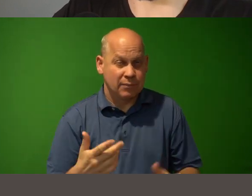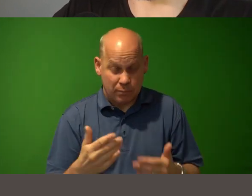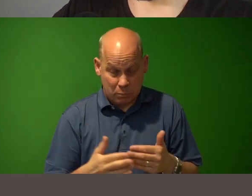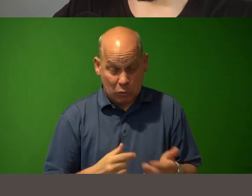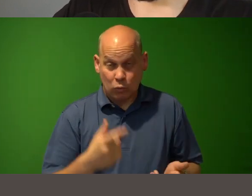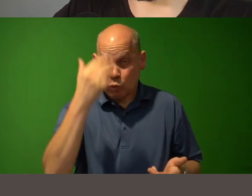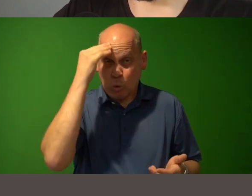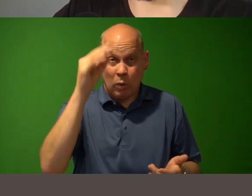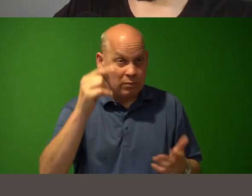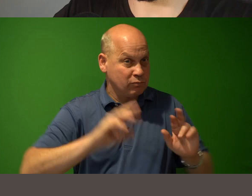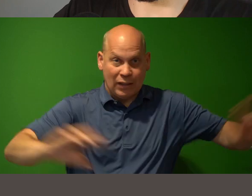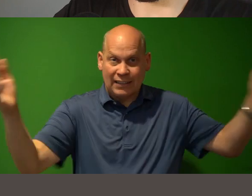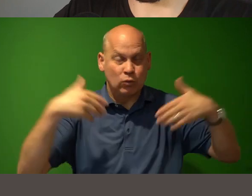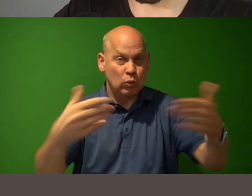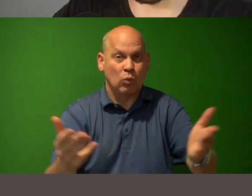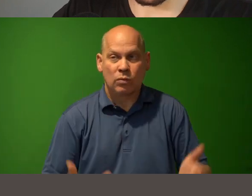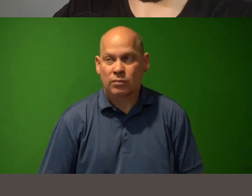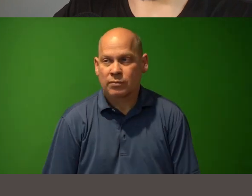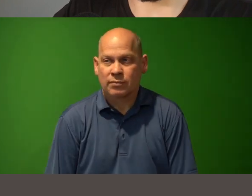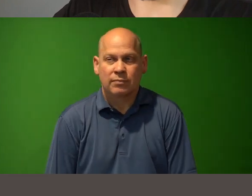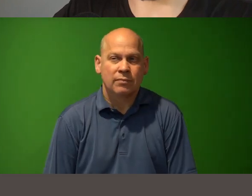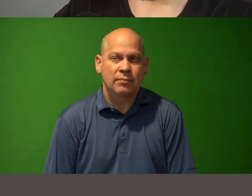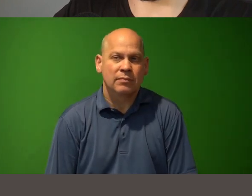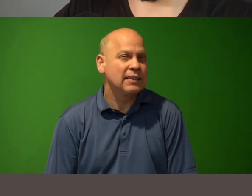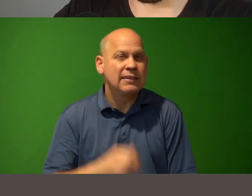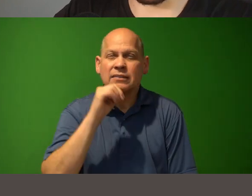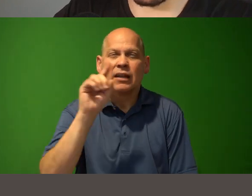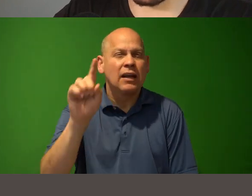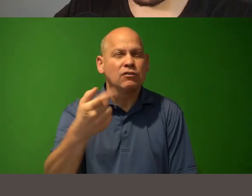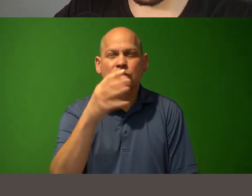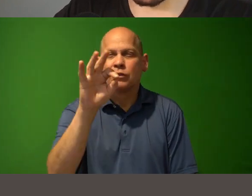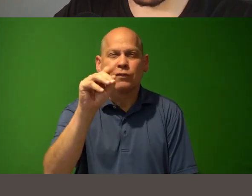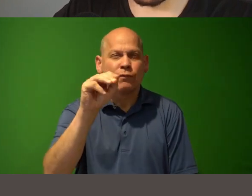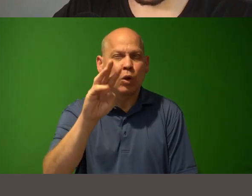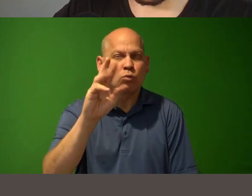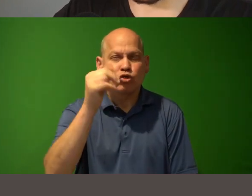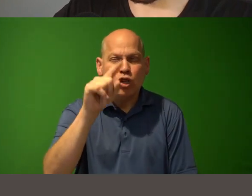And before you know it, you're ready to go. And it's not just doing flow